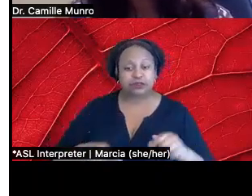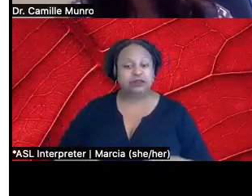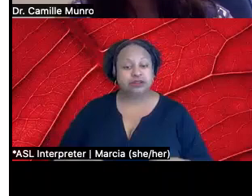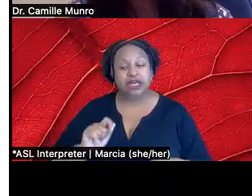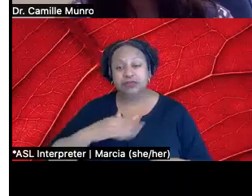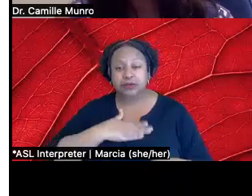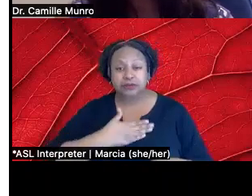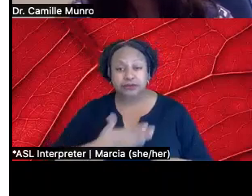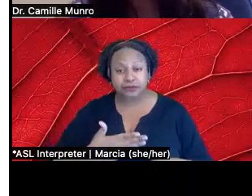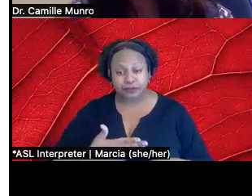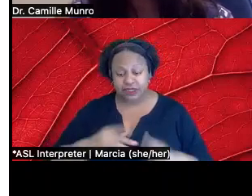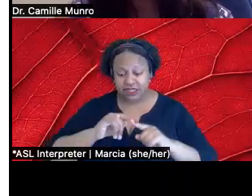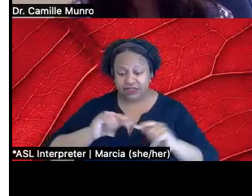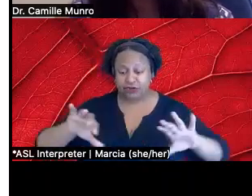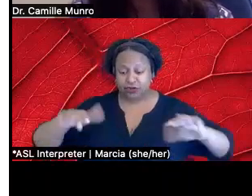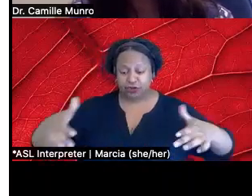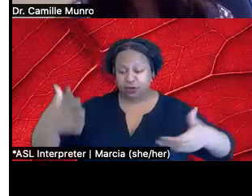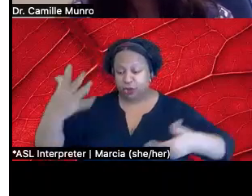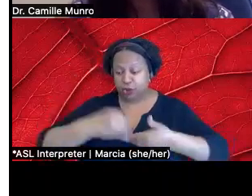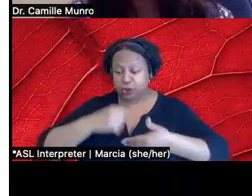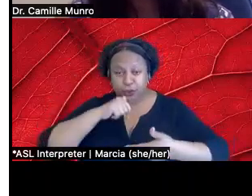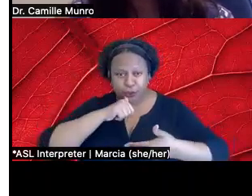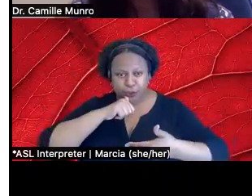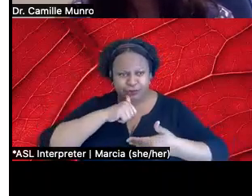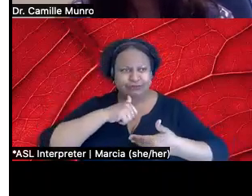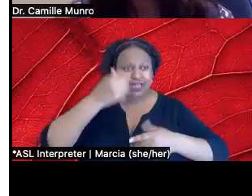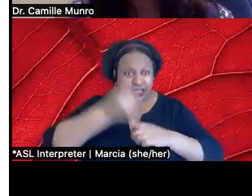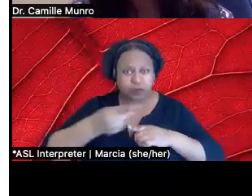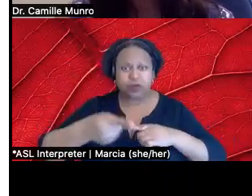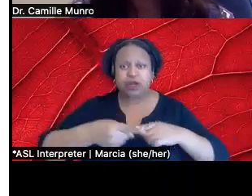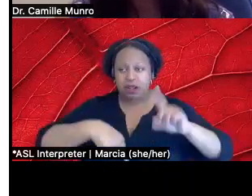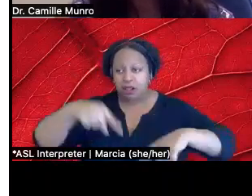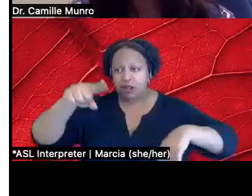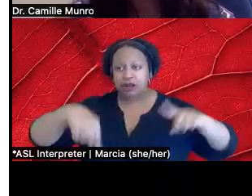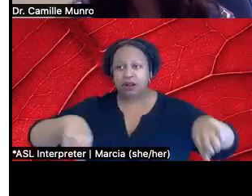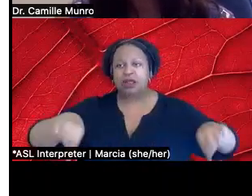And so I always like to tell the story that I, that I tell the leaders